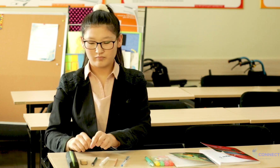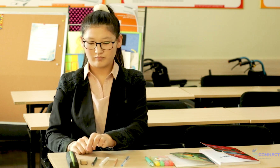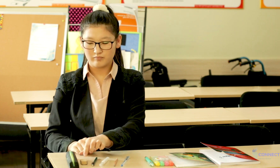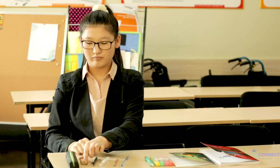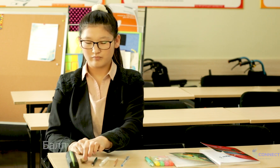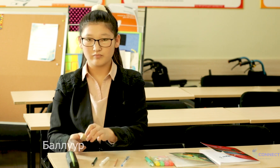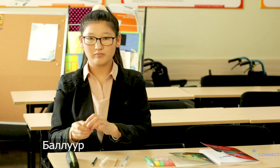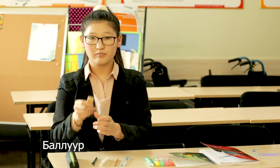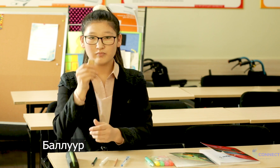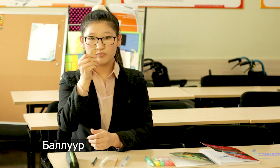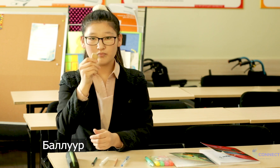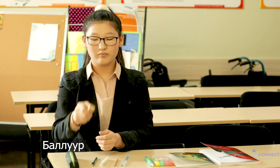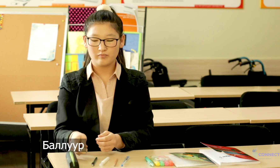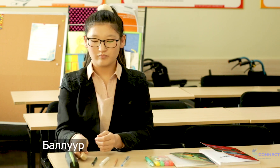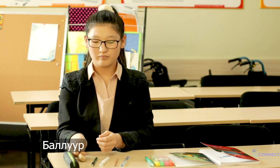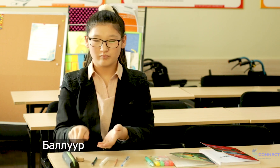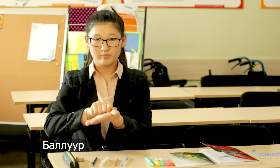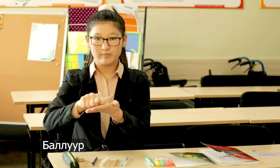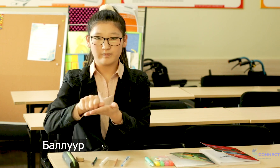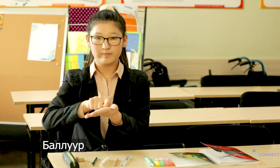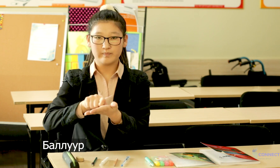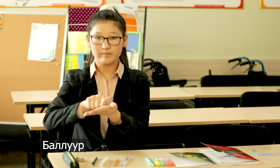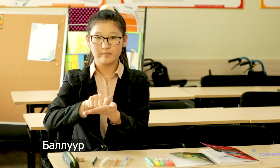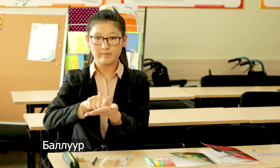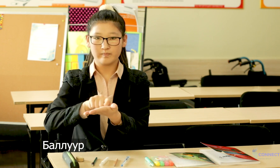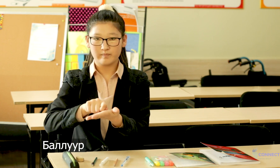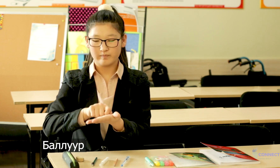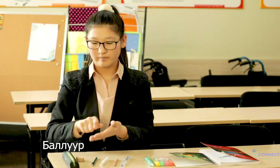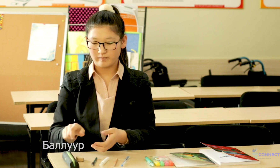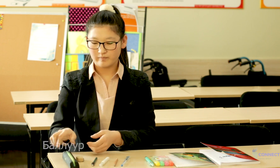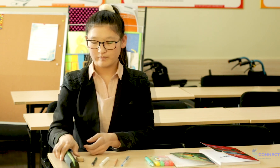rubber